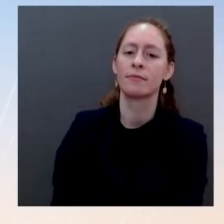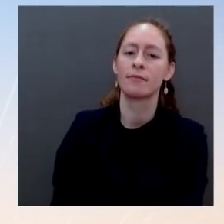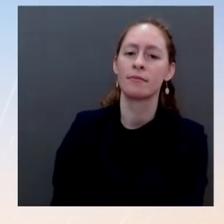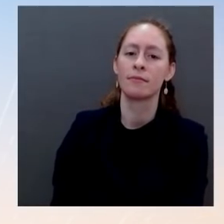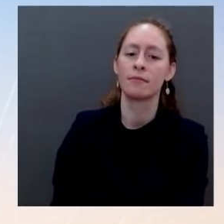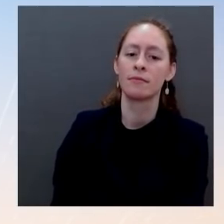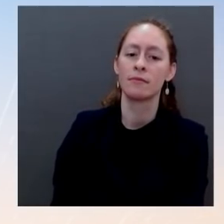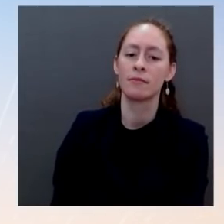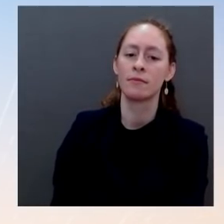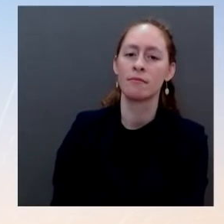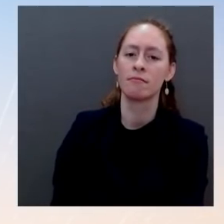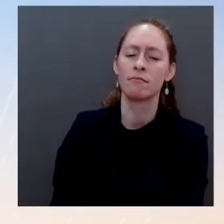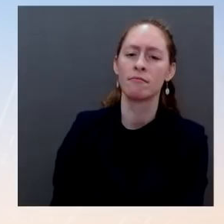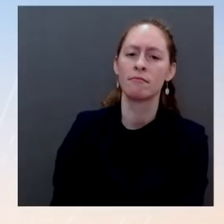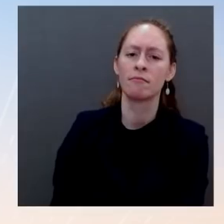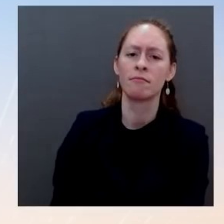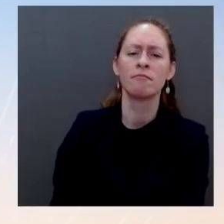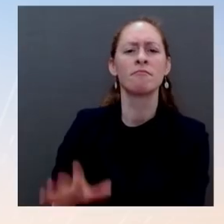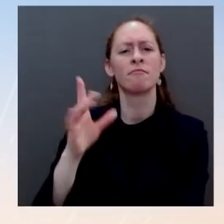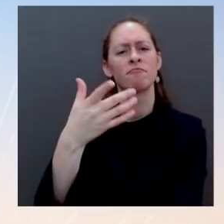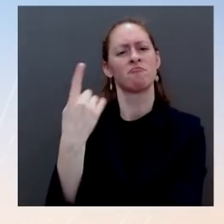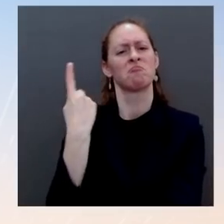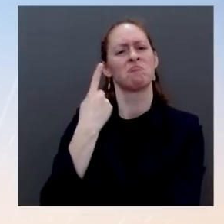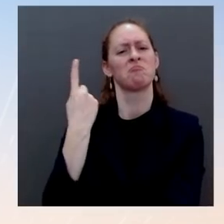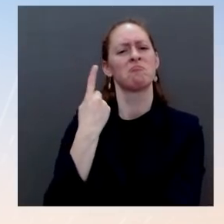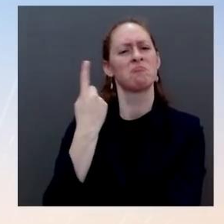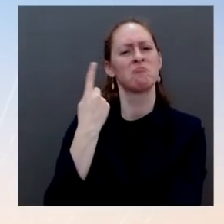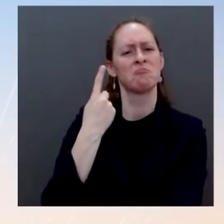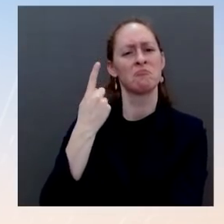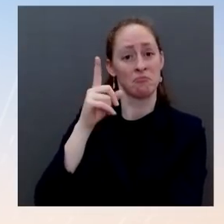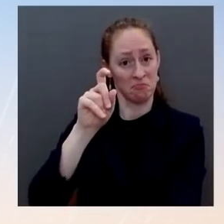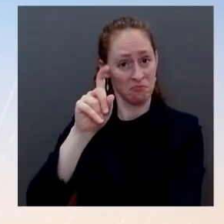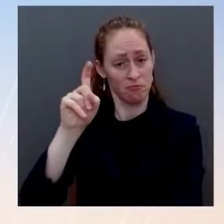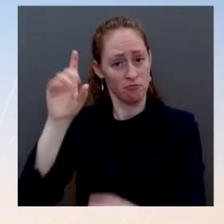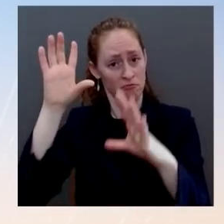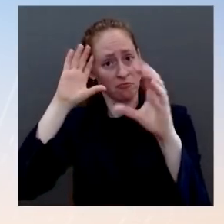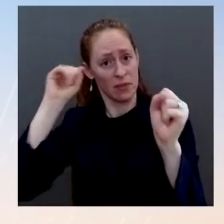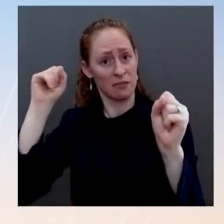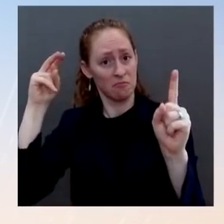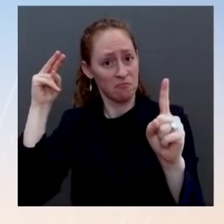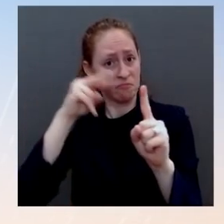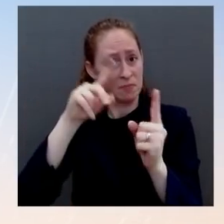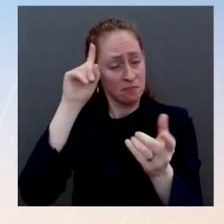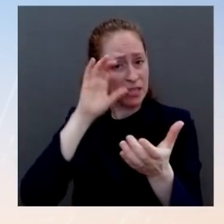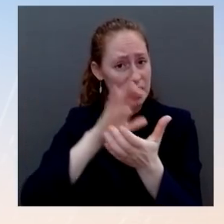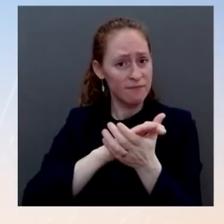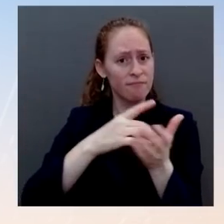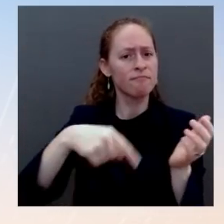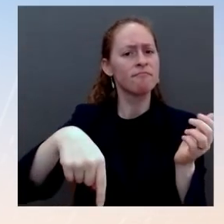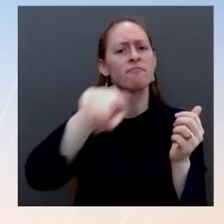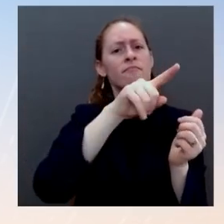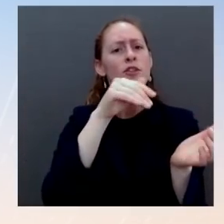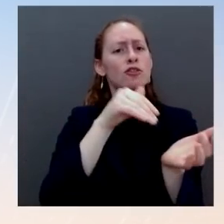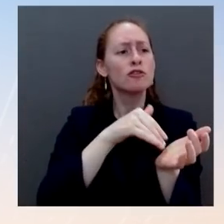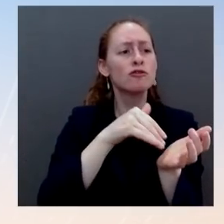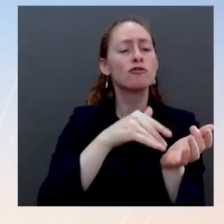providers should be forced to perform medical procedures that violate their conscience rights and religious beliefs? A simple question.